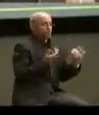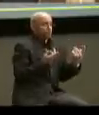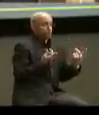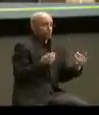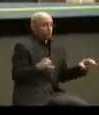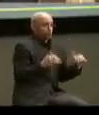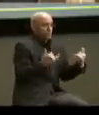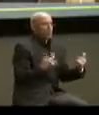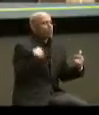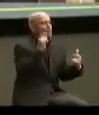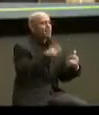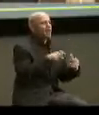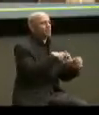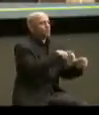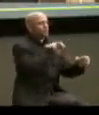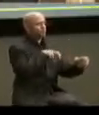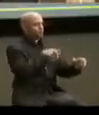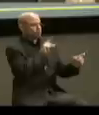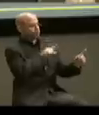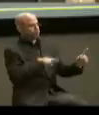IN ORDER TO DO THAT WE HAVE TO TAKE A STEP BACK AND LOOK AT THE